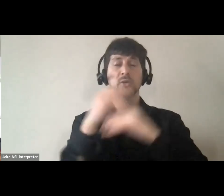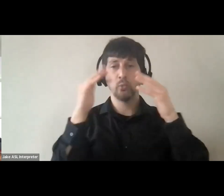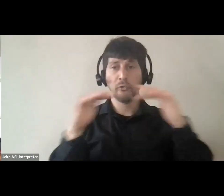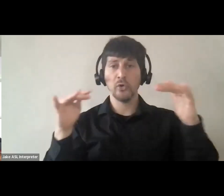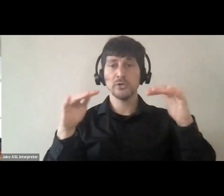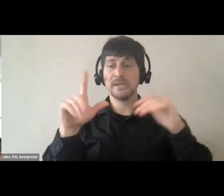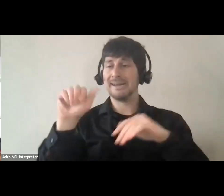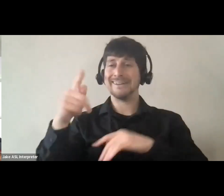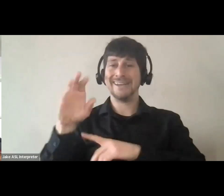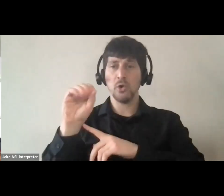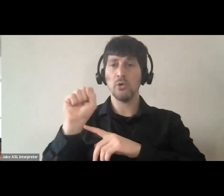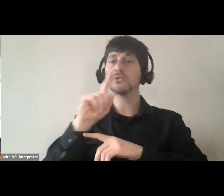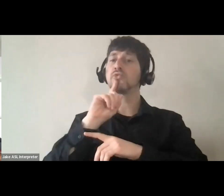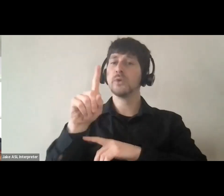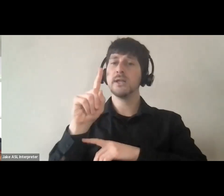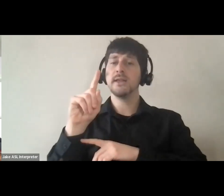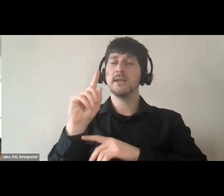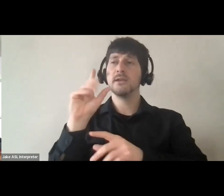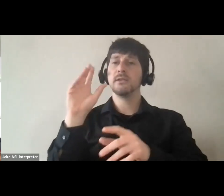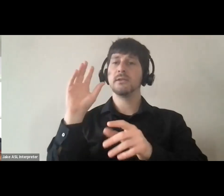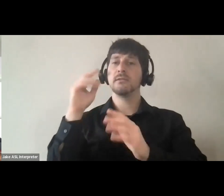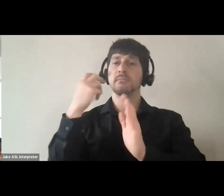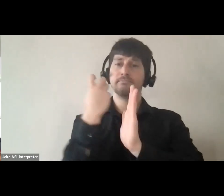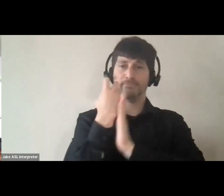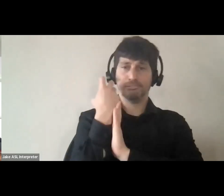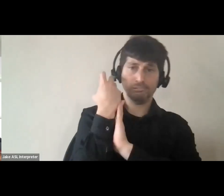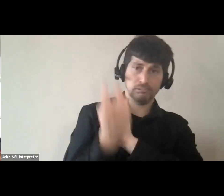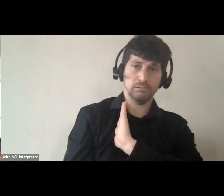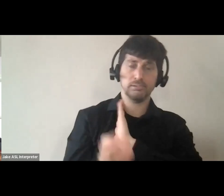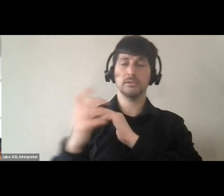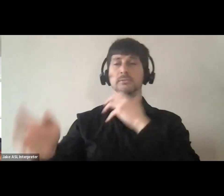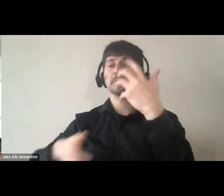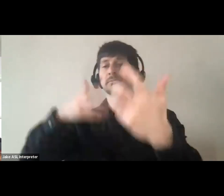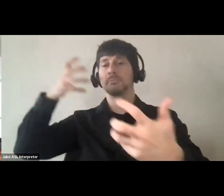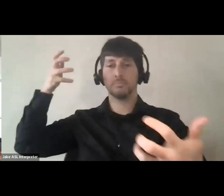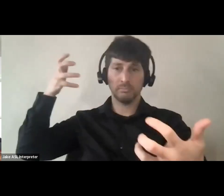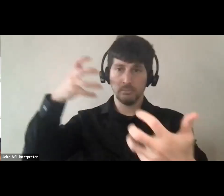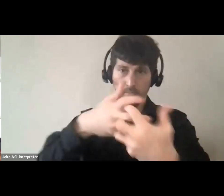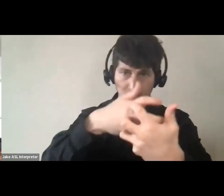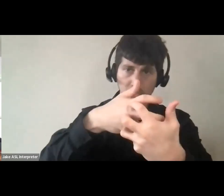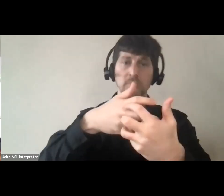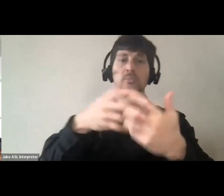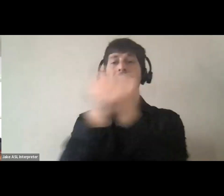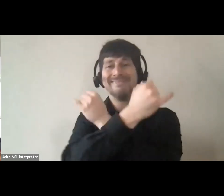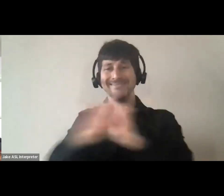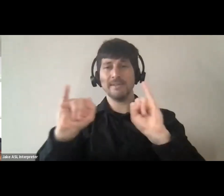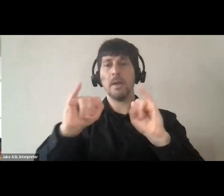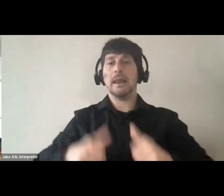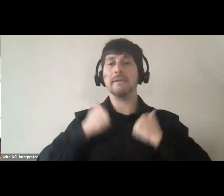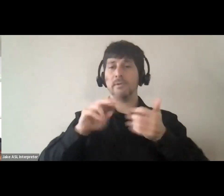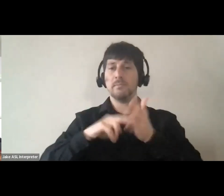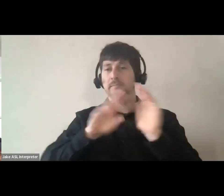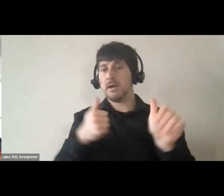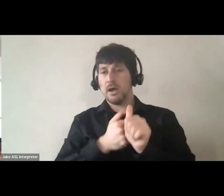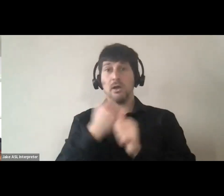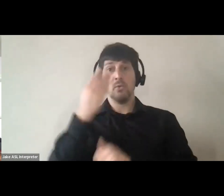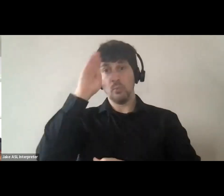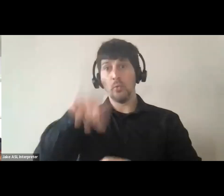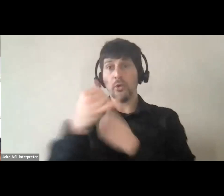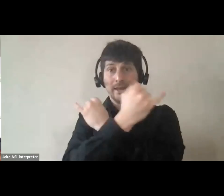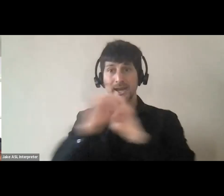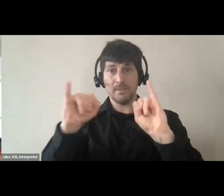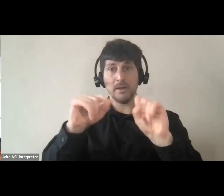And diversity.